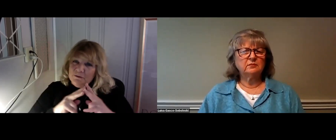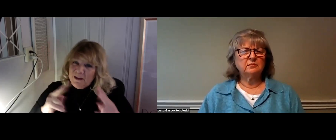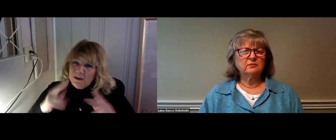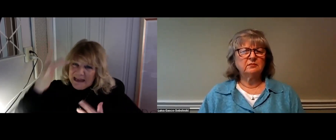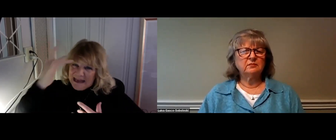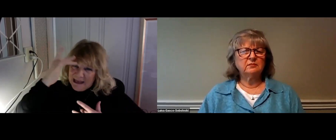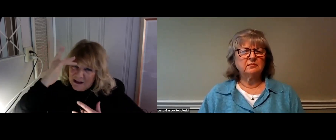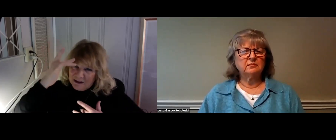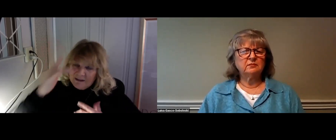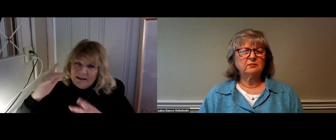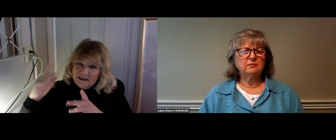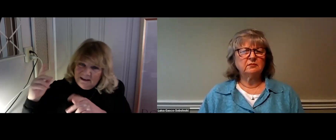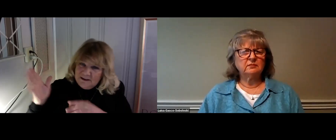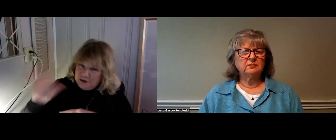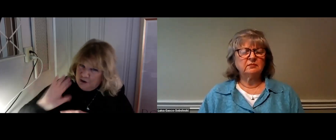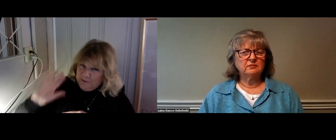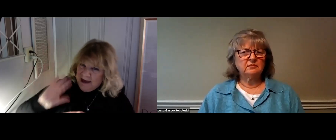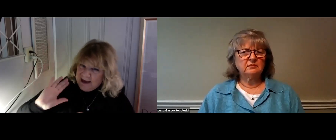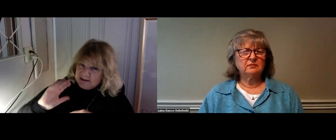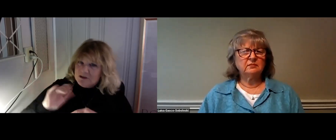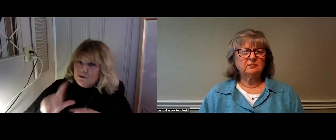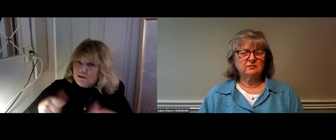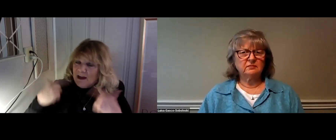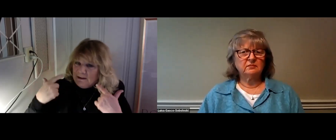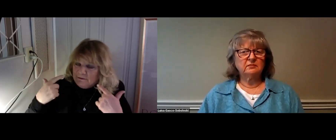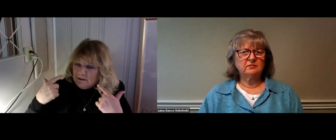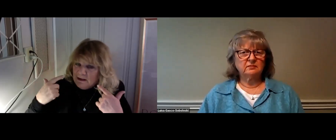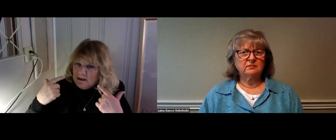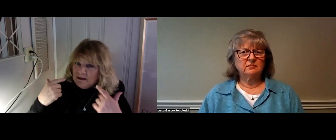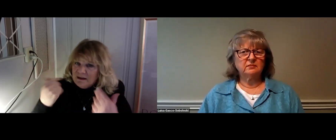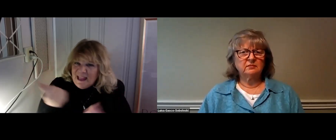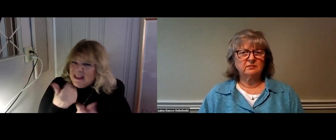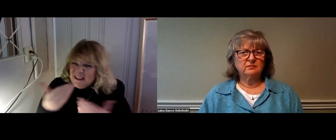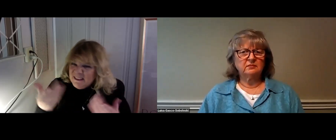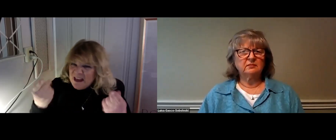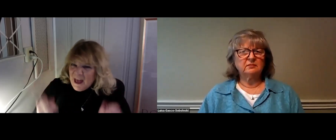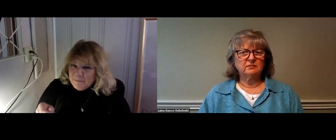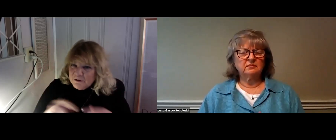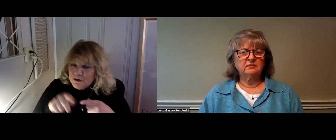Were you very ill in that your past in your life? Anything happened to you?"